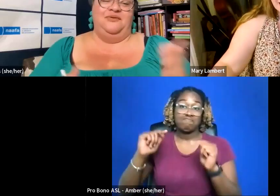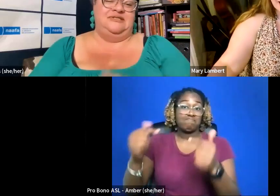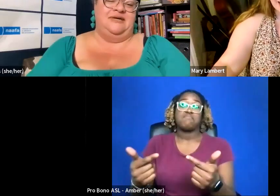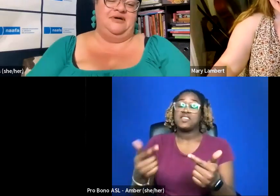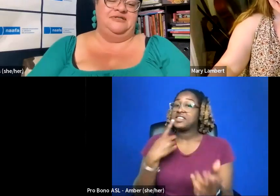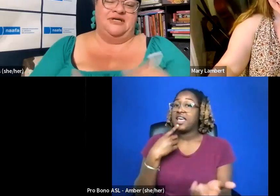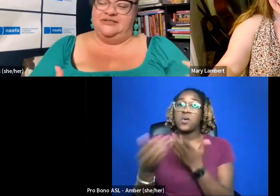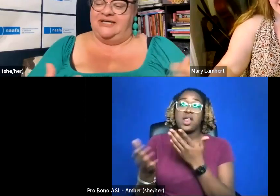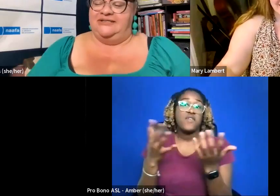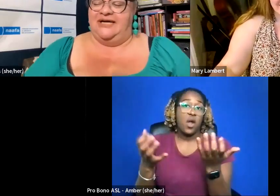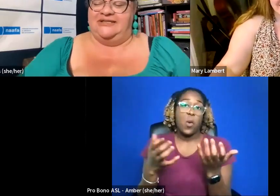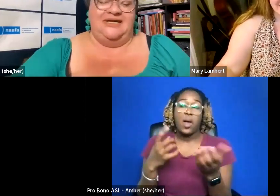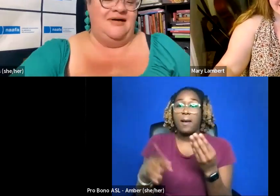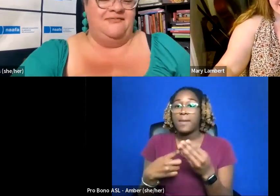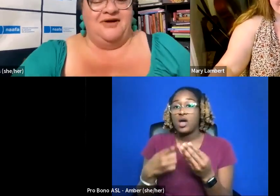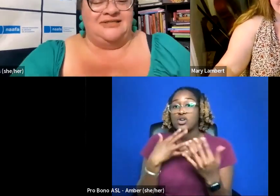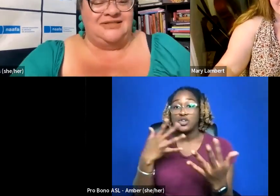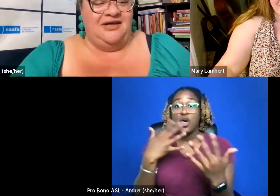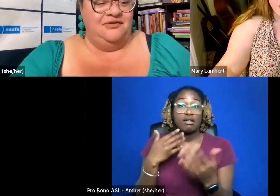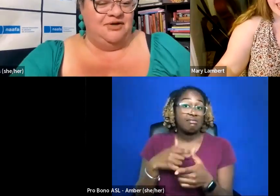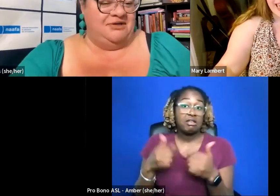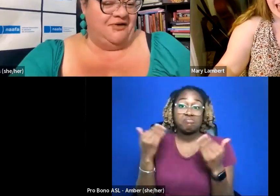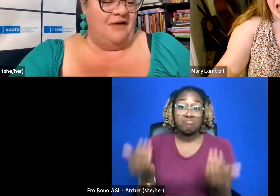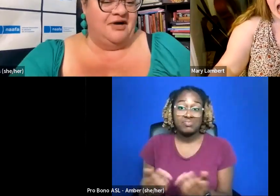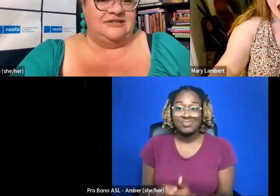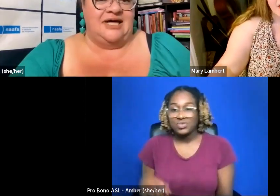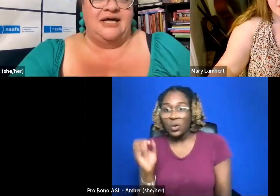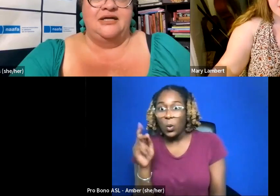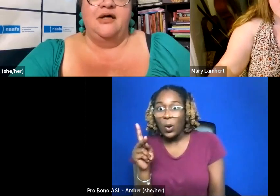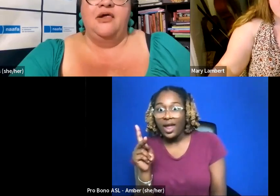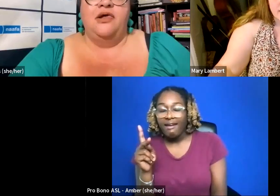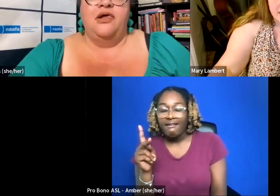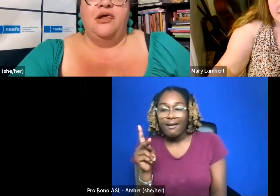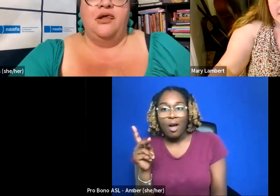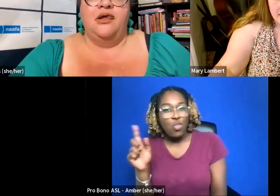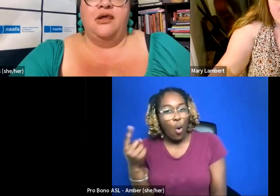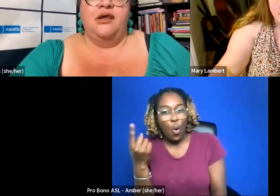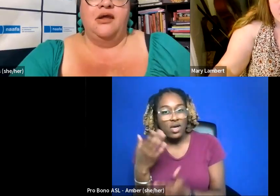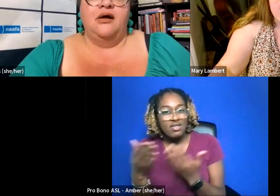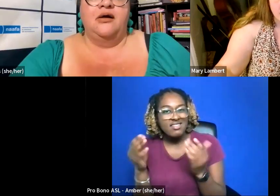you want to say about your songs and and sing them for us. Thank you for doing this. That the only thing is can I show? I can share.